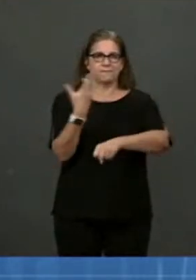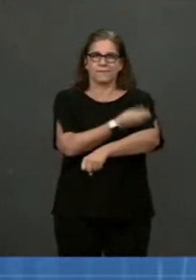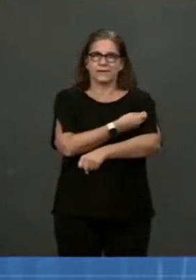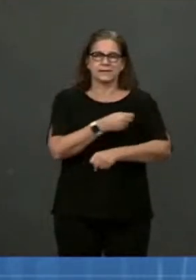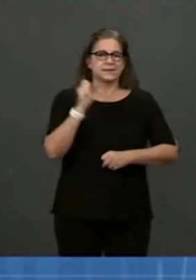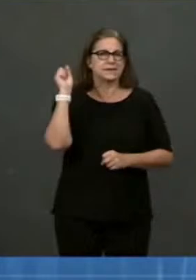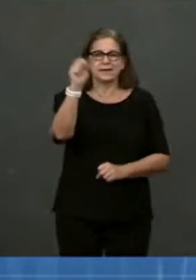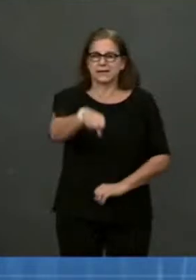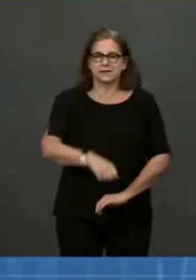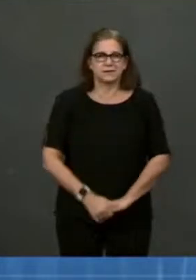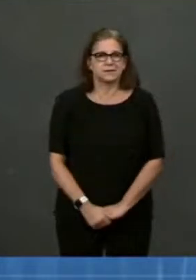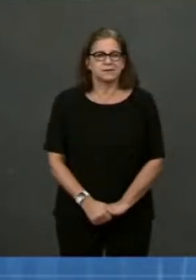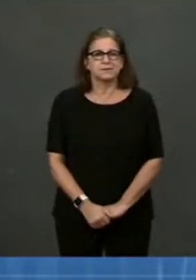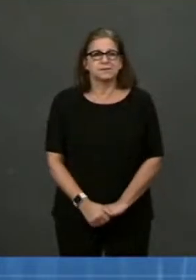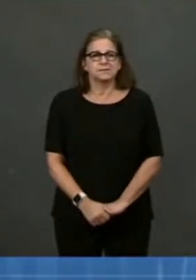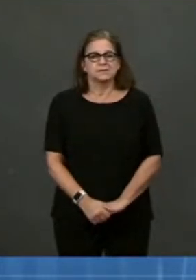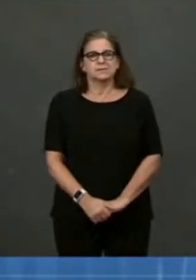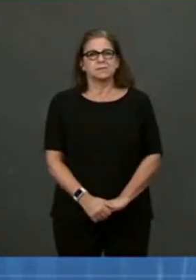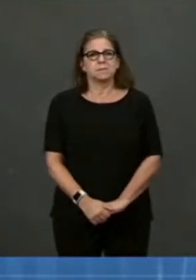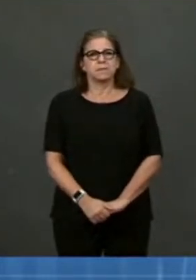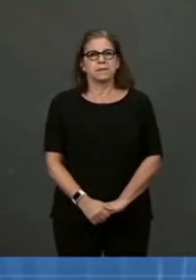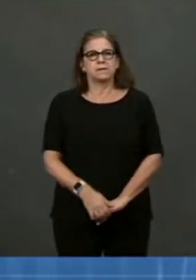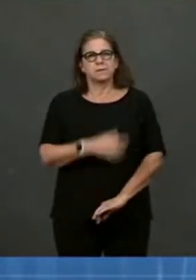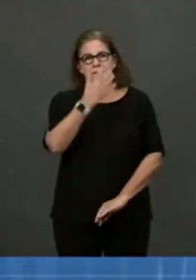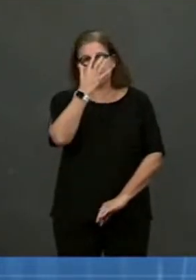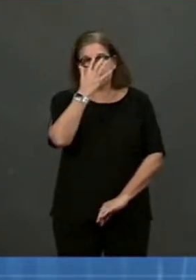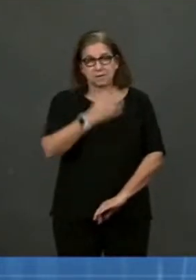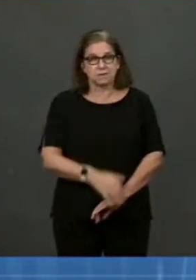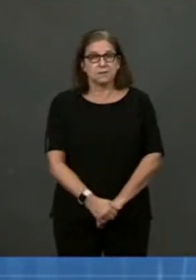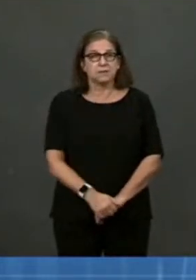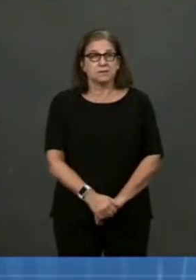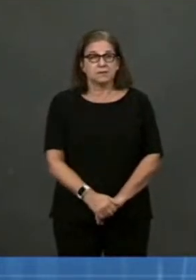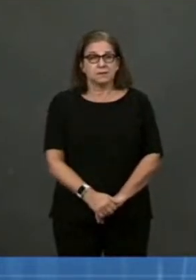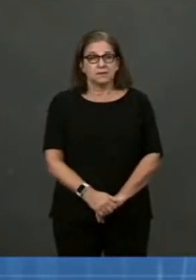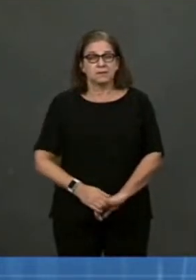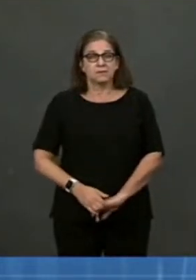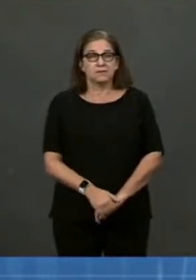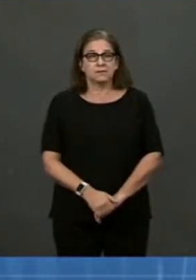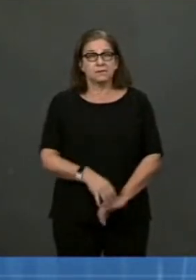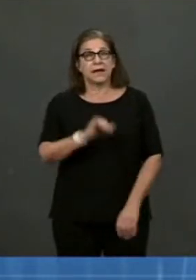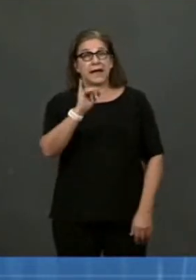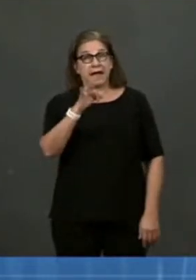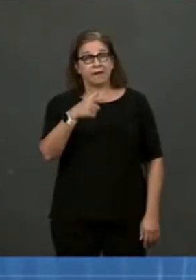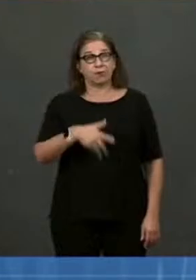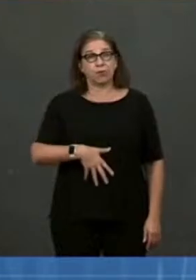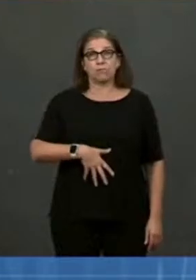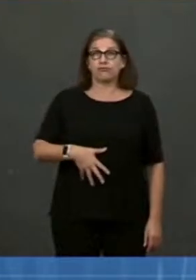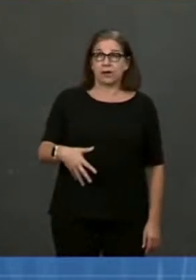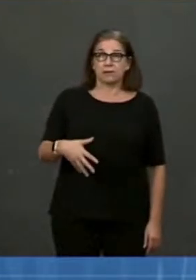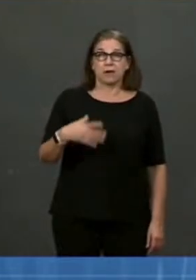LYING MEDICAL CONDITION HIGH- RISK OF COVID AND YES YOU ABSOLUTELY GET GET VACCINATED